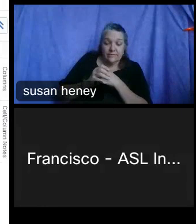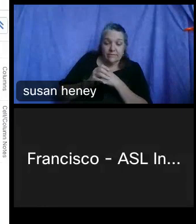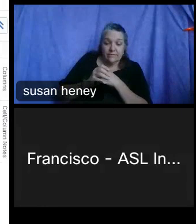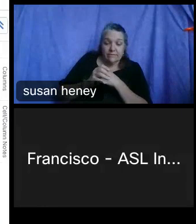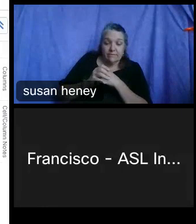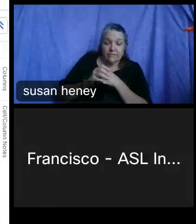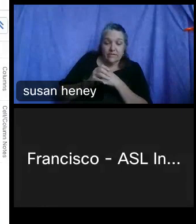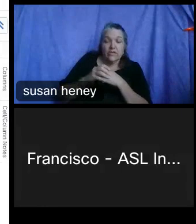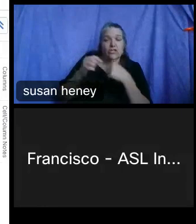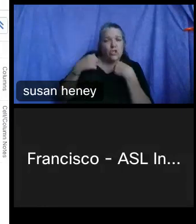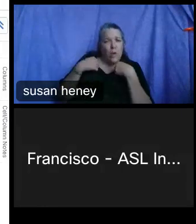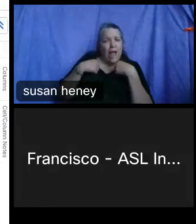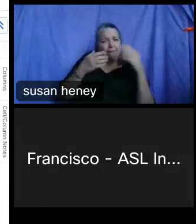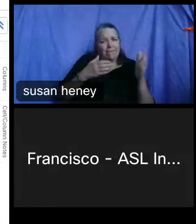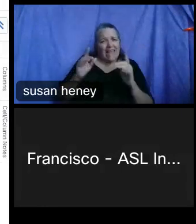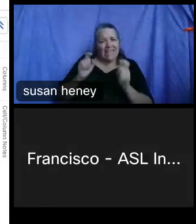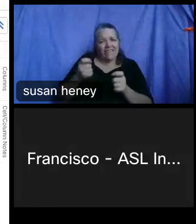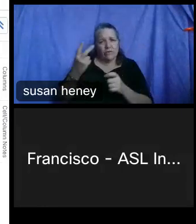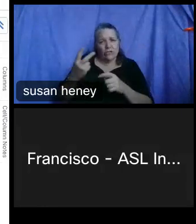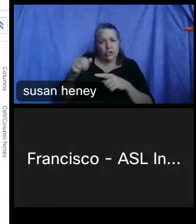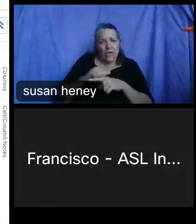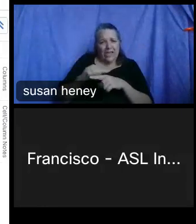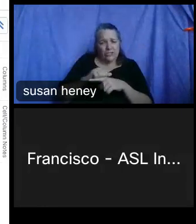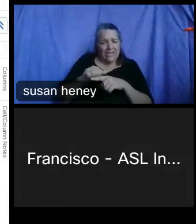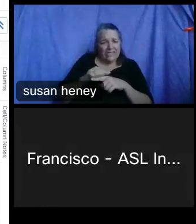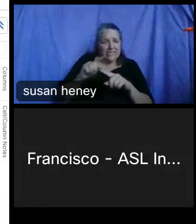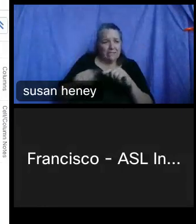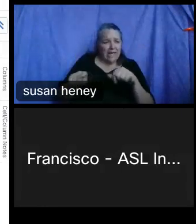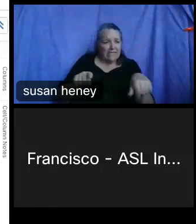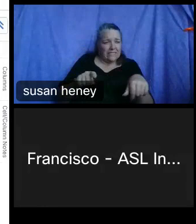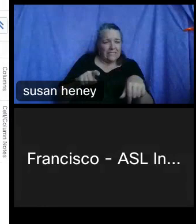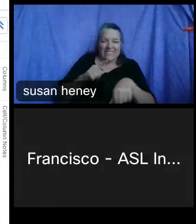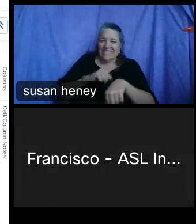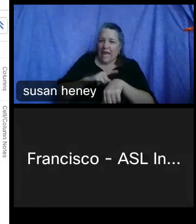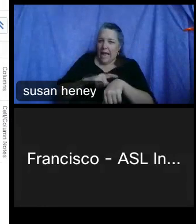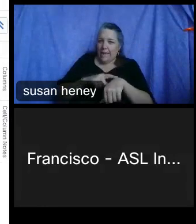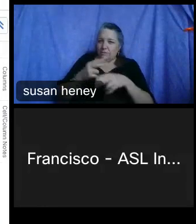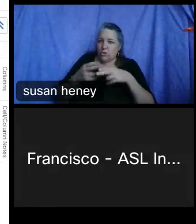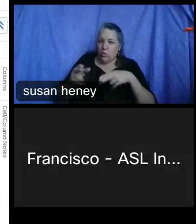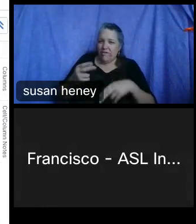you two exercises but because I don't think that we will have enough time for both exercises to